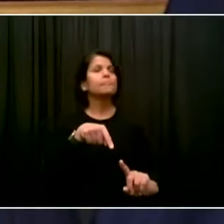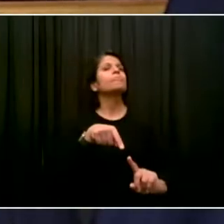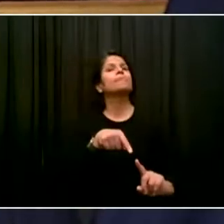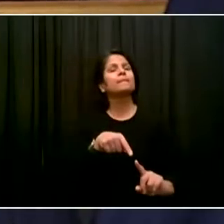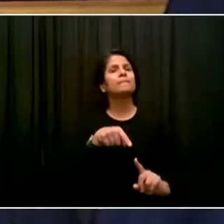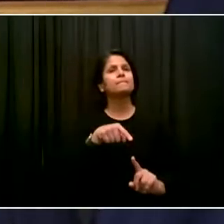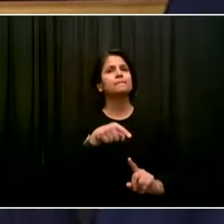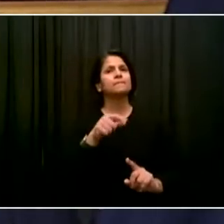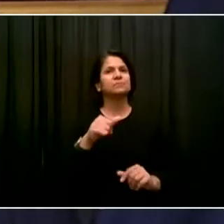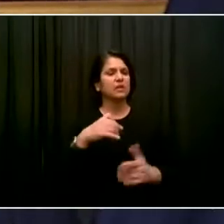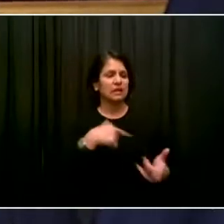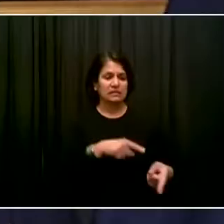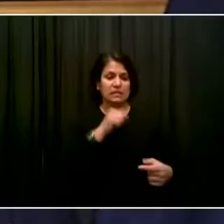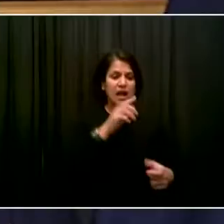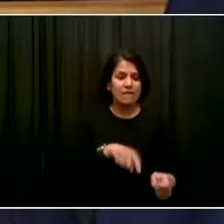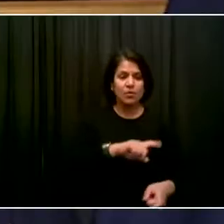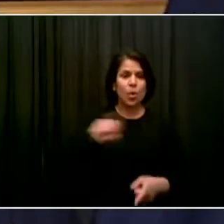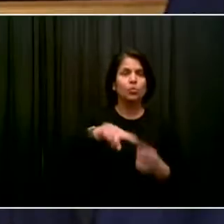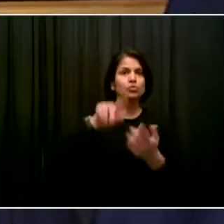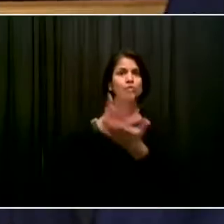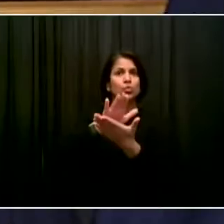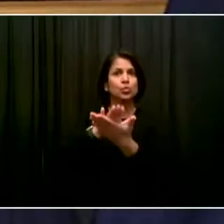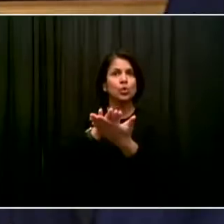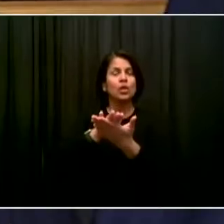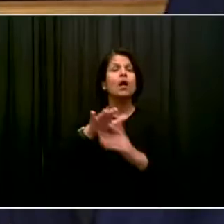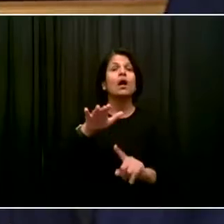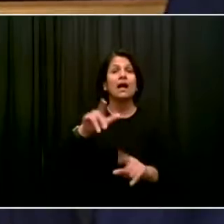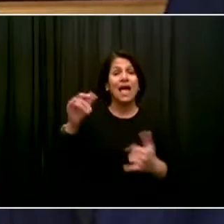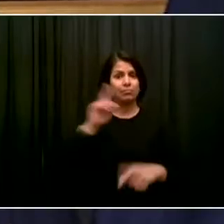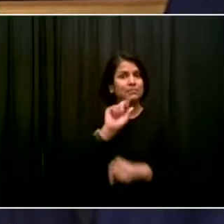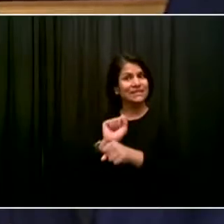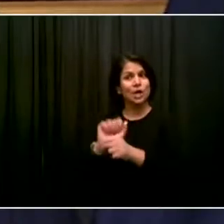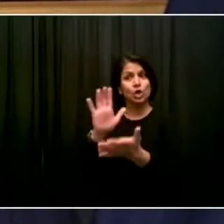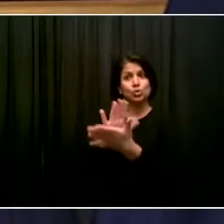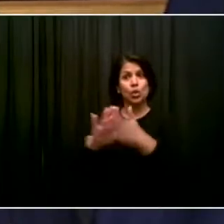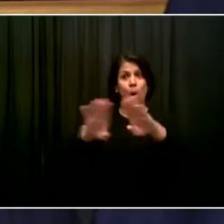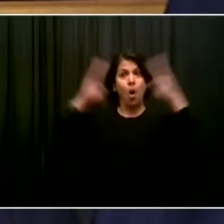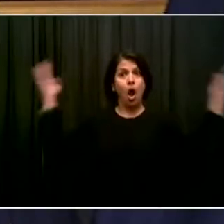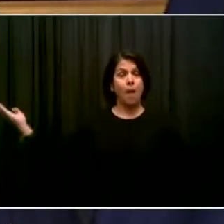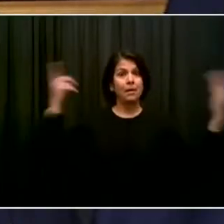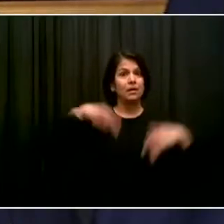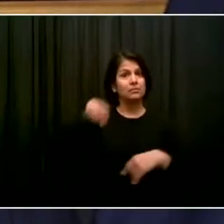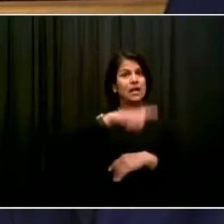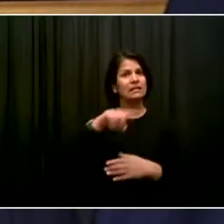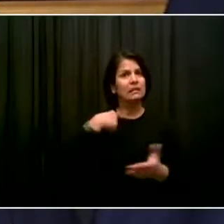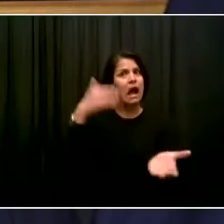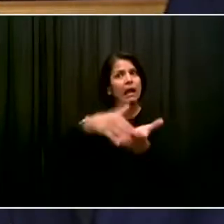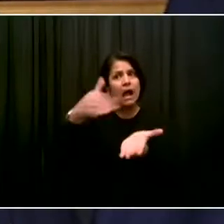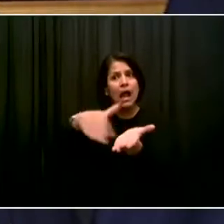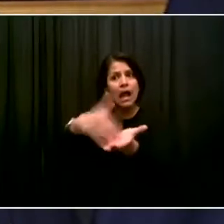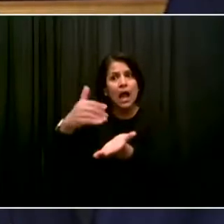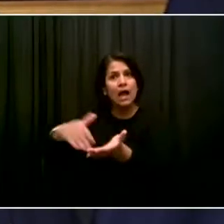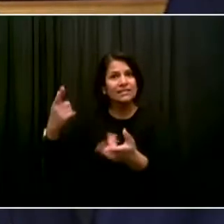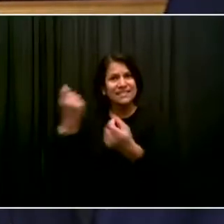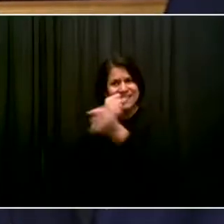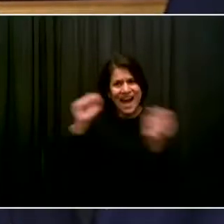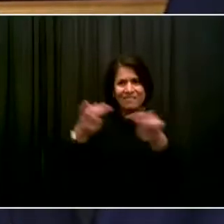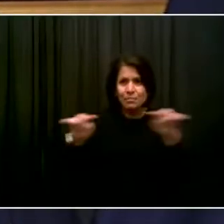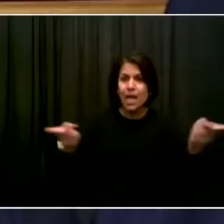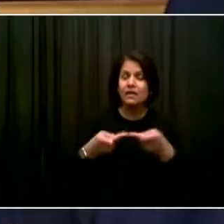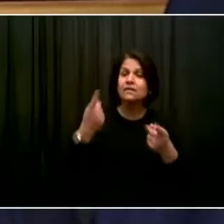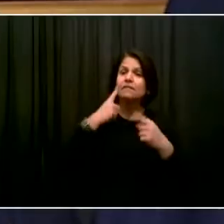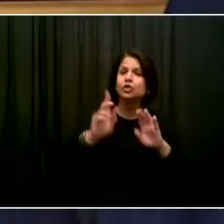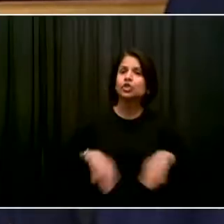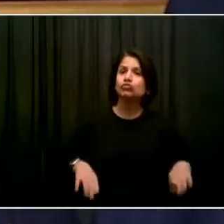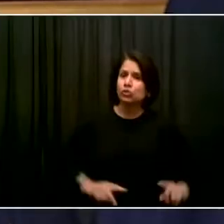THOSE ARE OUR TARGET GROUPS.